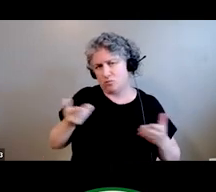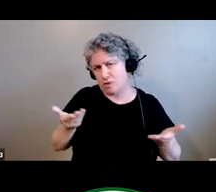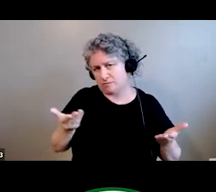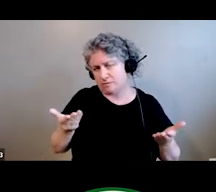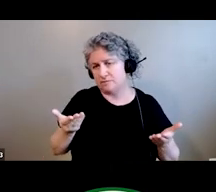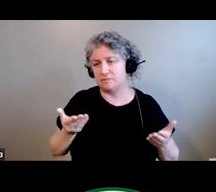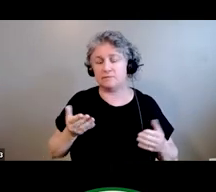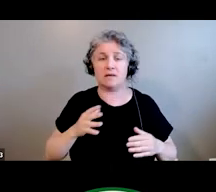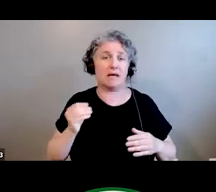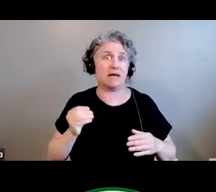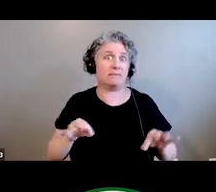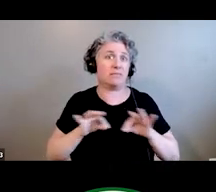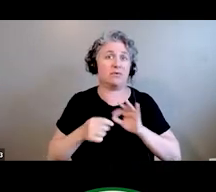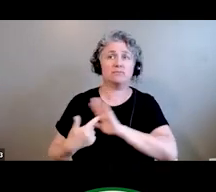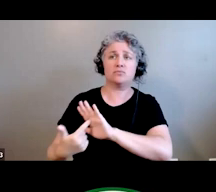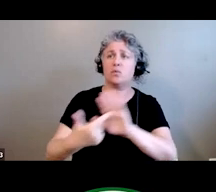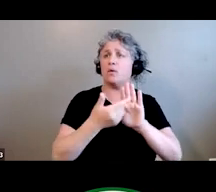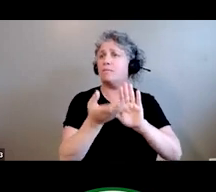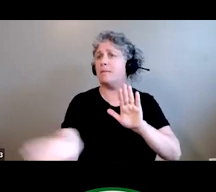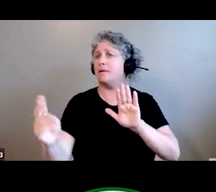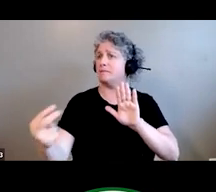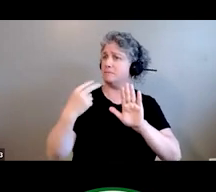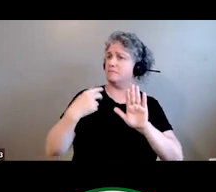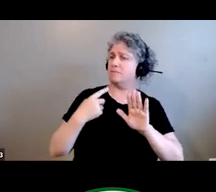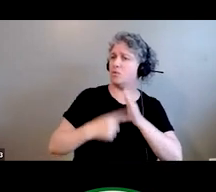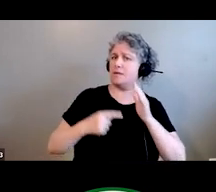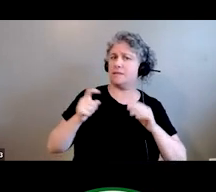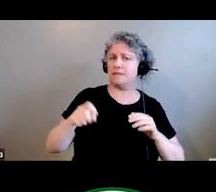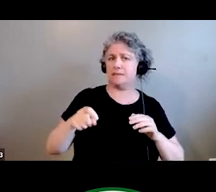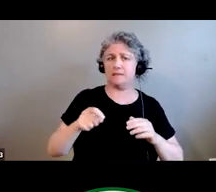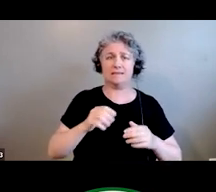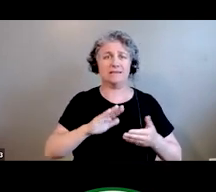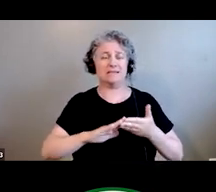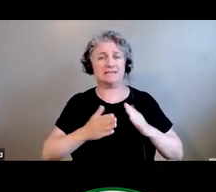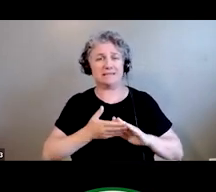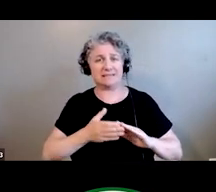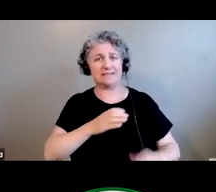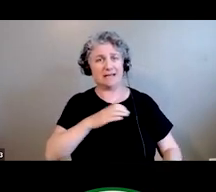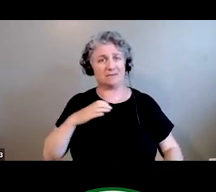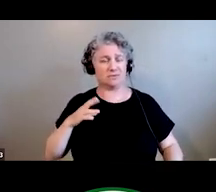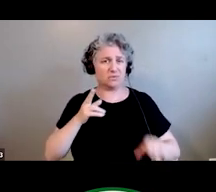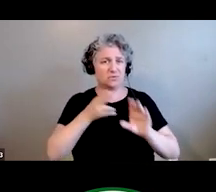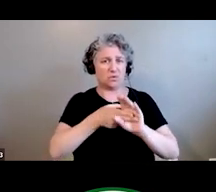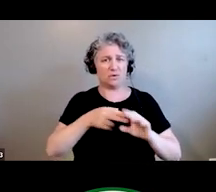And I jumped in right away. I jumped in right away addressing the needs for disability related topics.